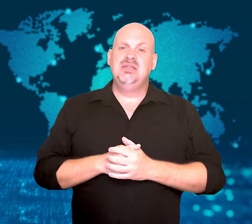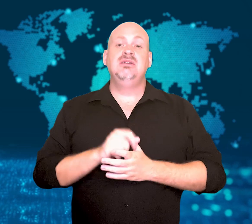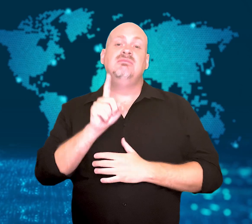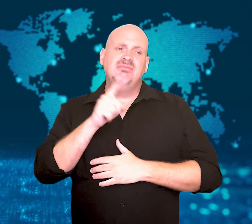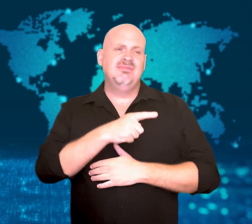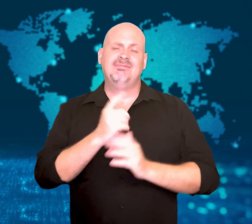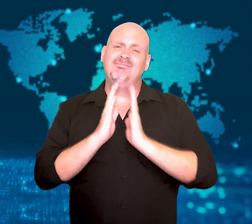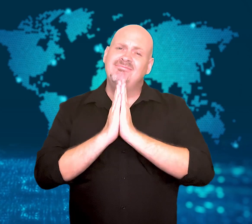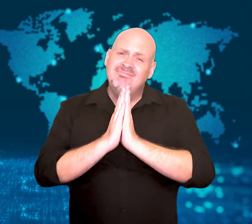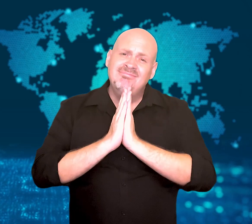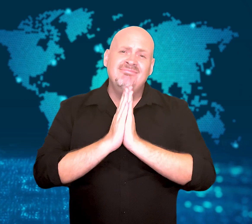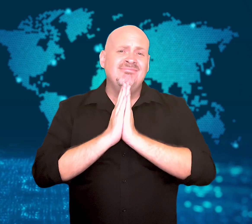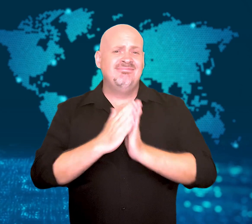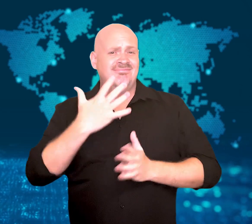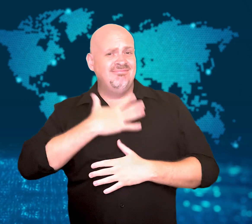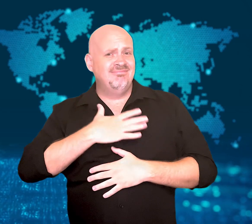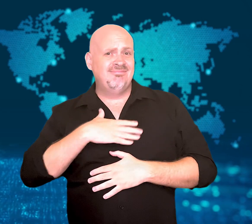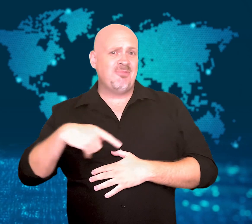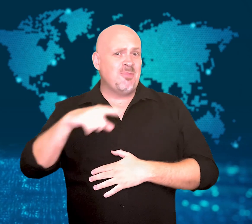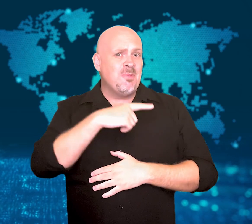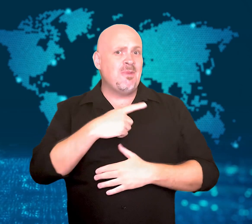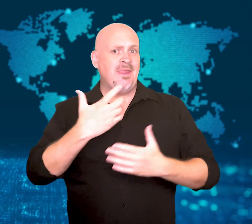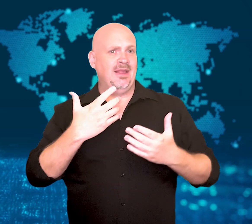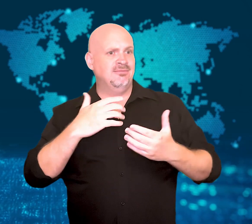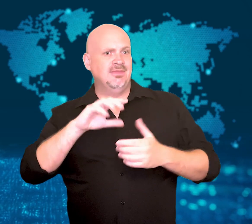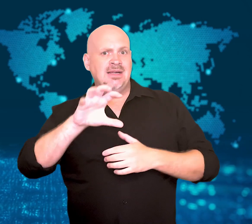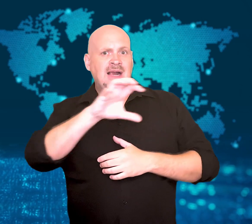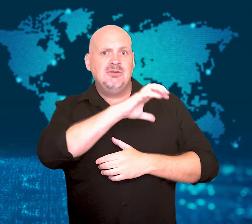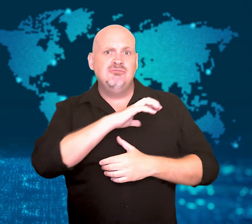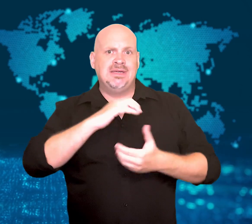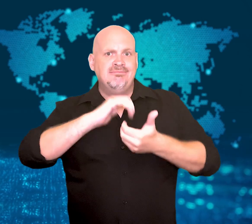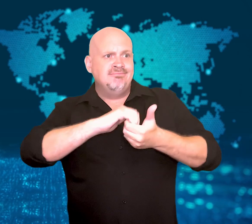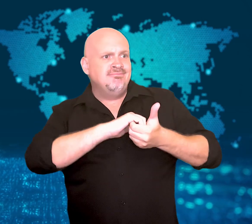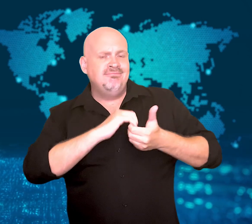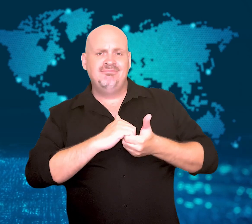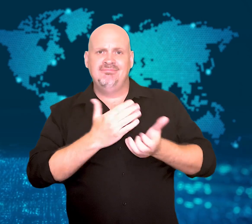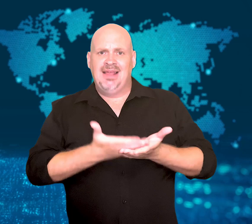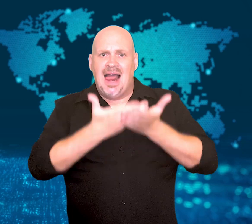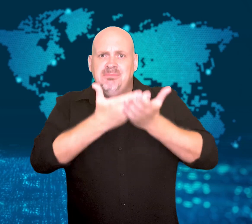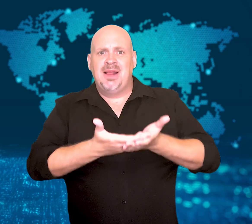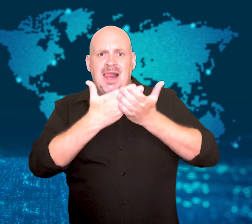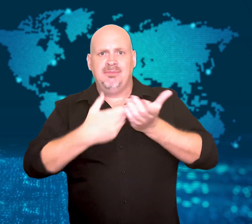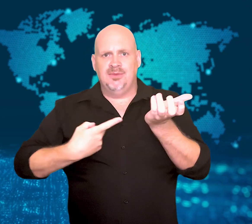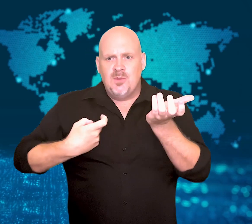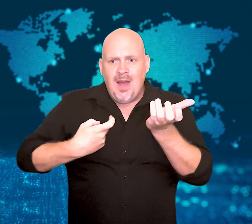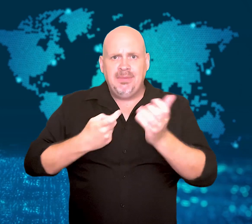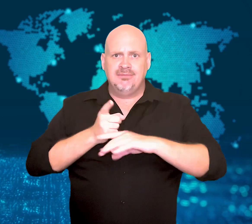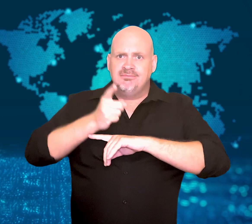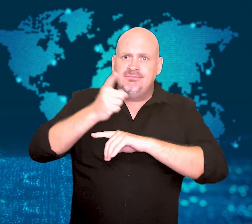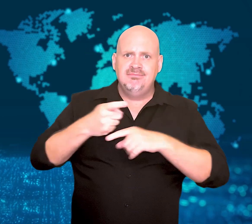Zelenskyy promises Ukraine will continue to defend its land,